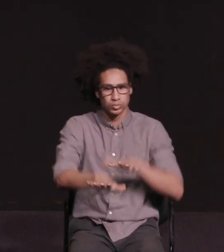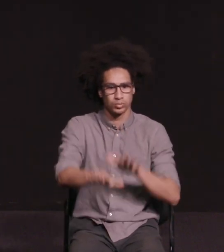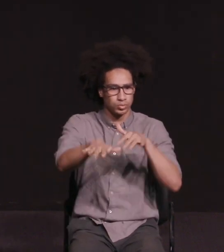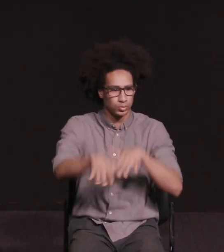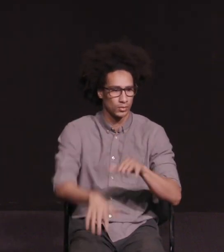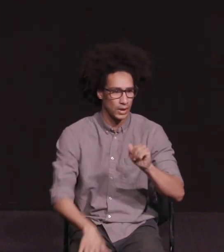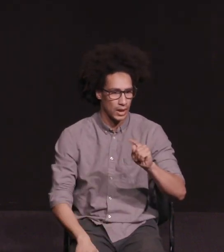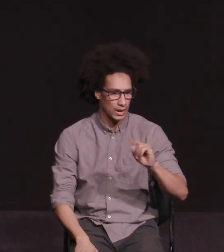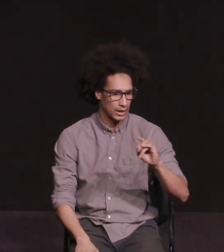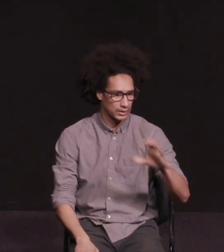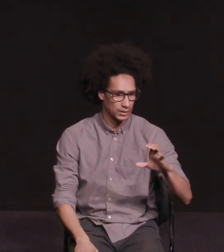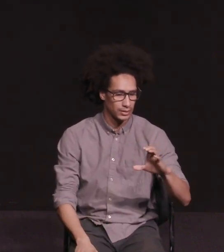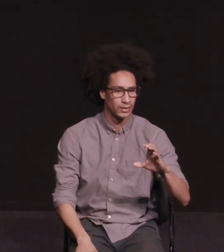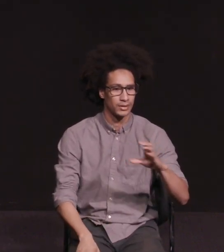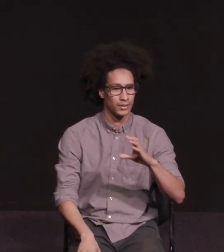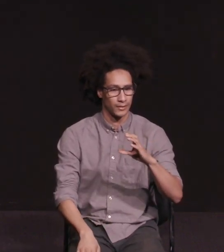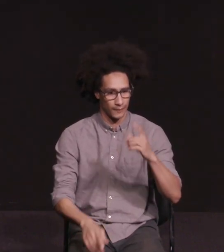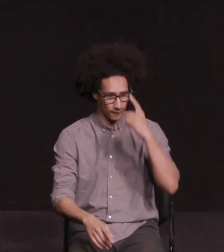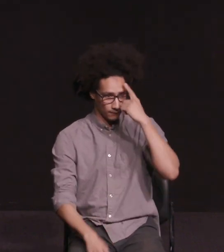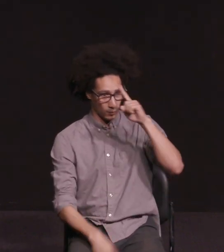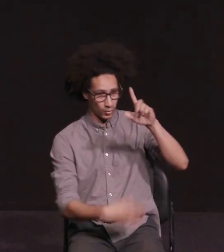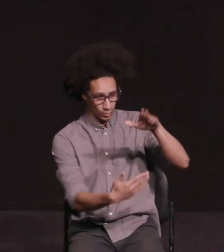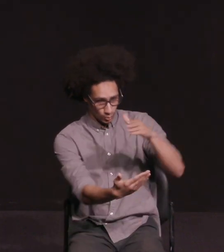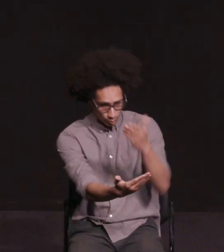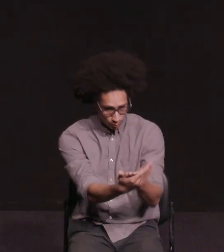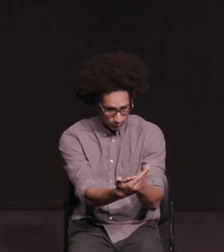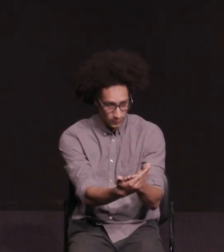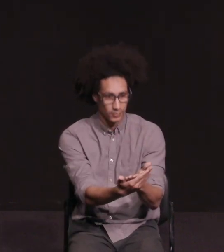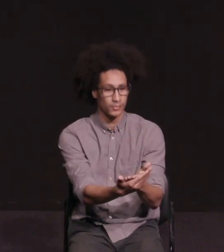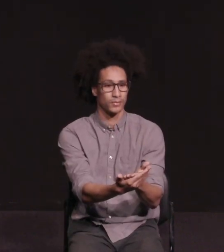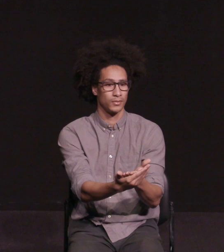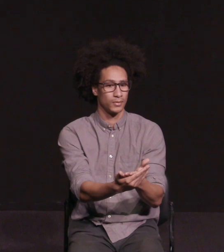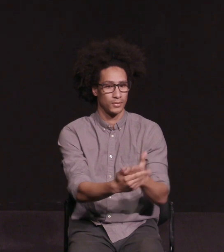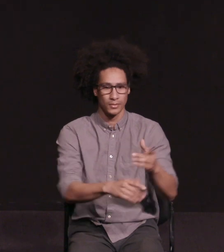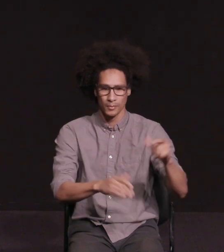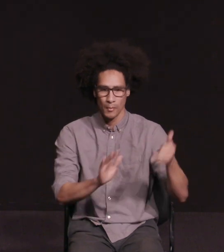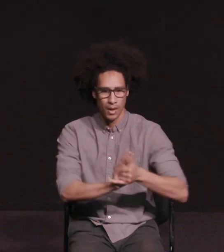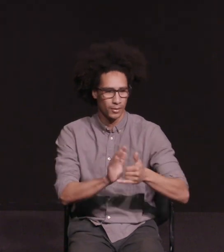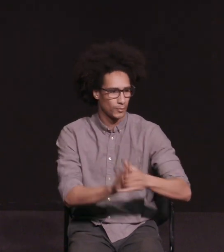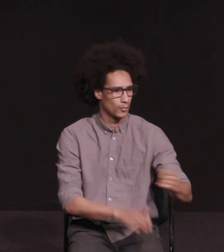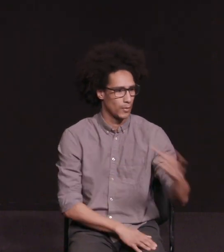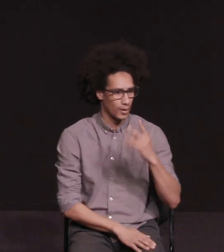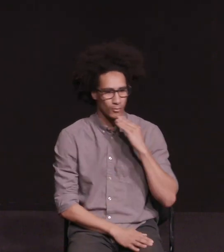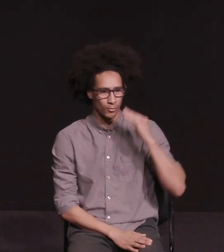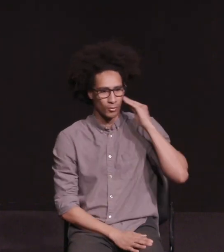doors of no return, mothers had to steel their souls and balm